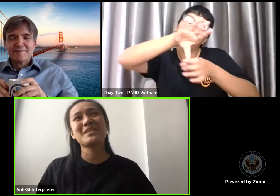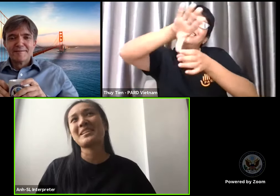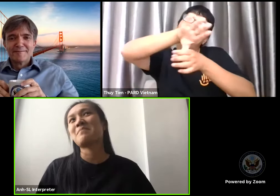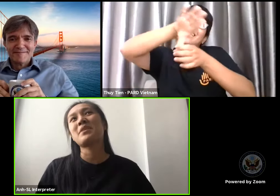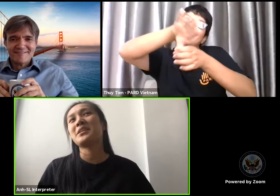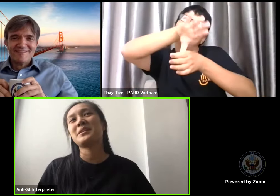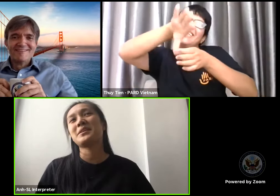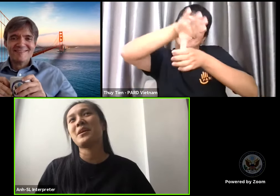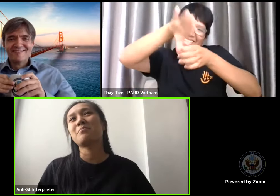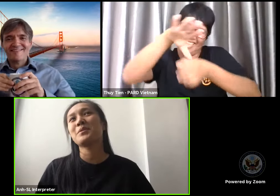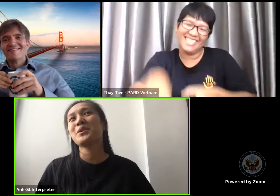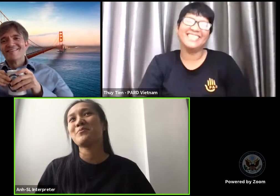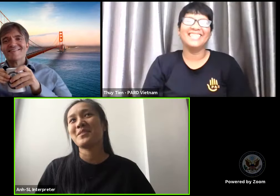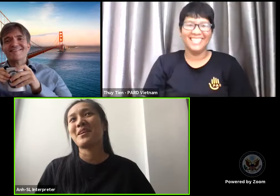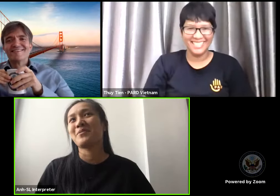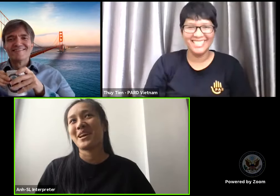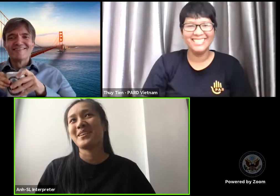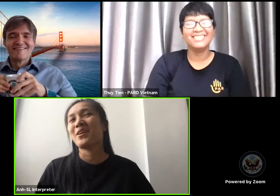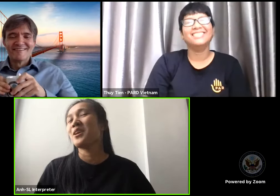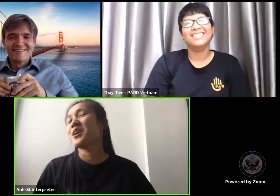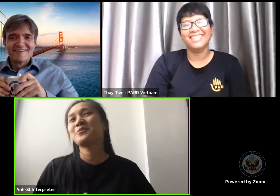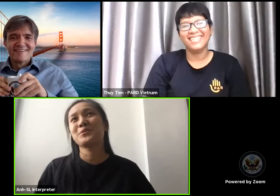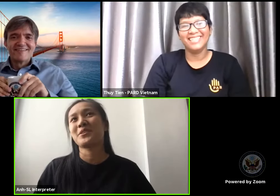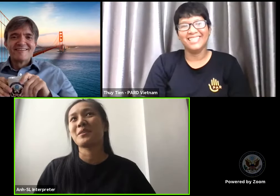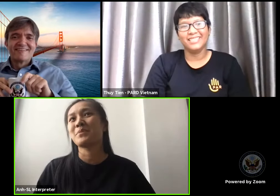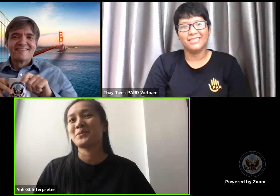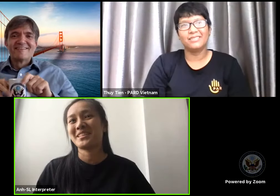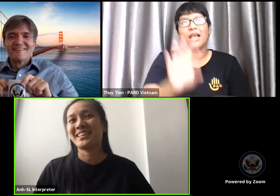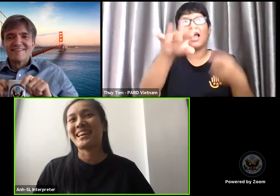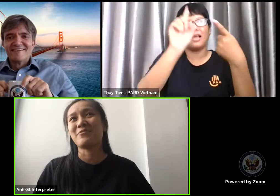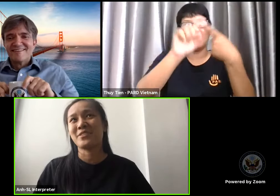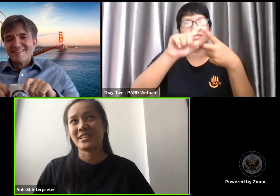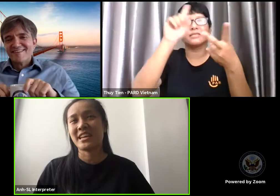but then many young people in Vietnam right now love to drink milk tea every day.